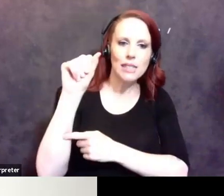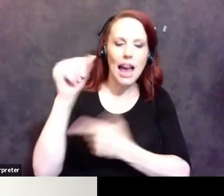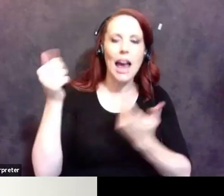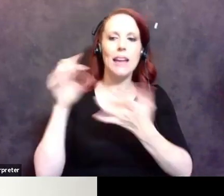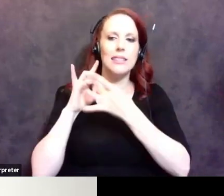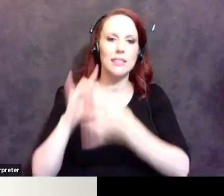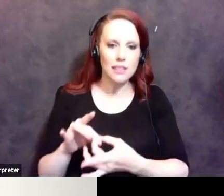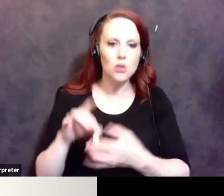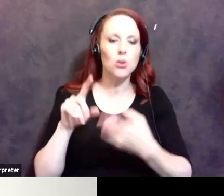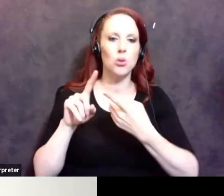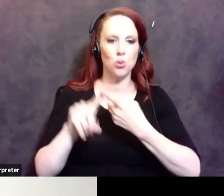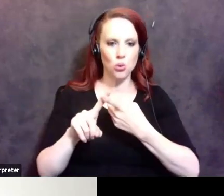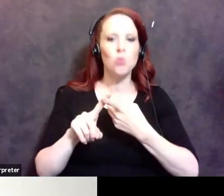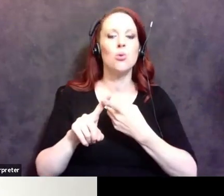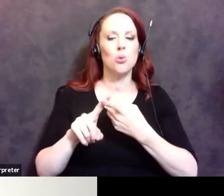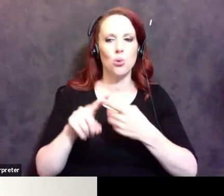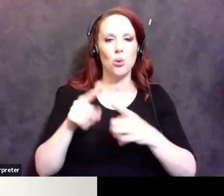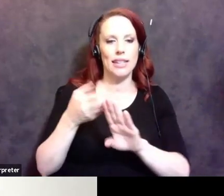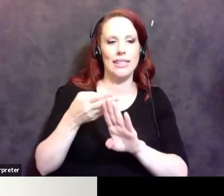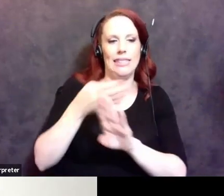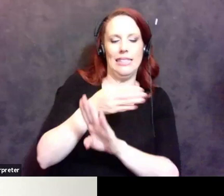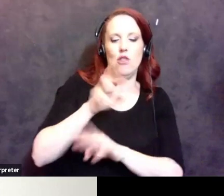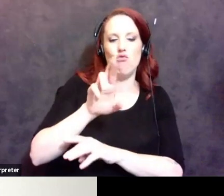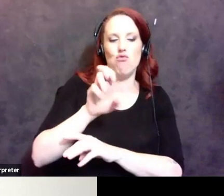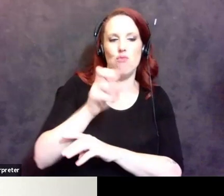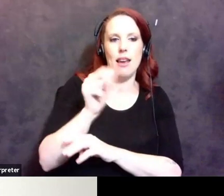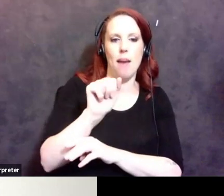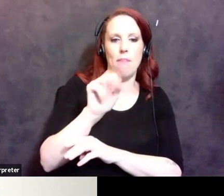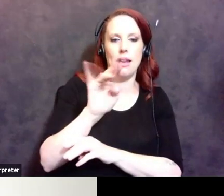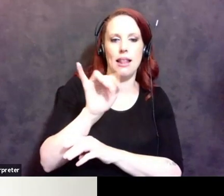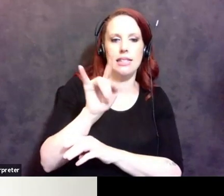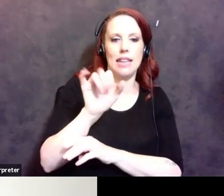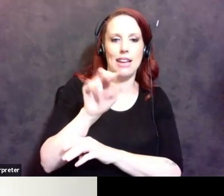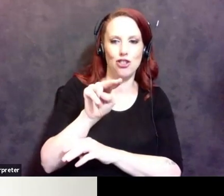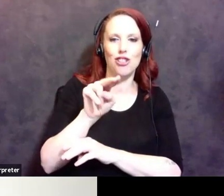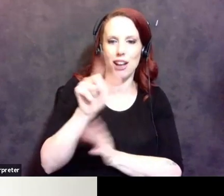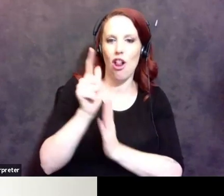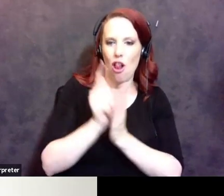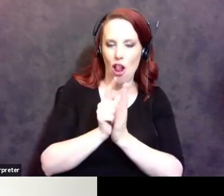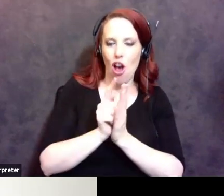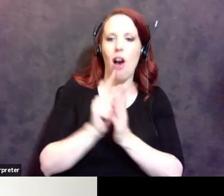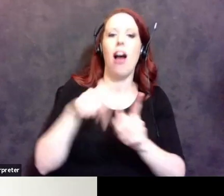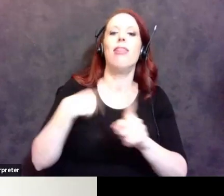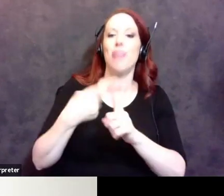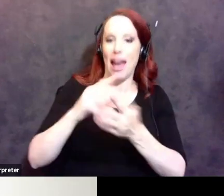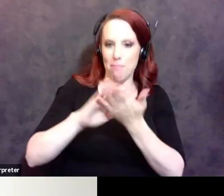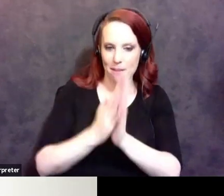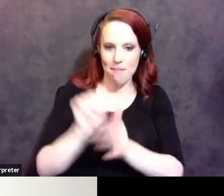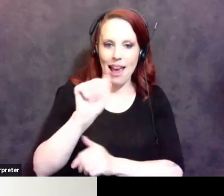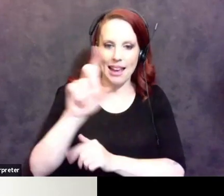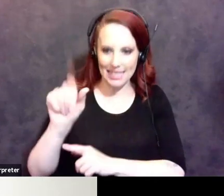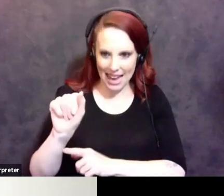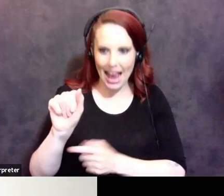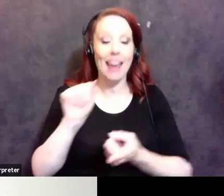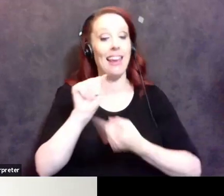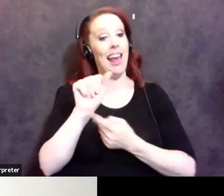of the ADA called the Rehabilitation Act. The ADA is the first piece of legislation